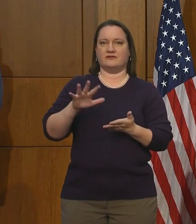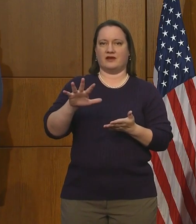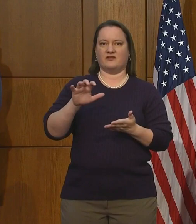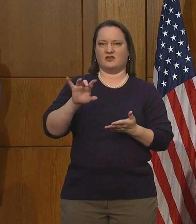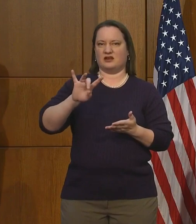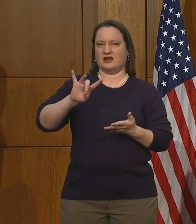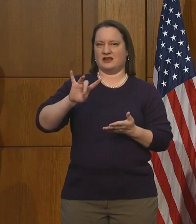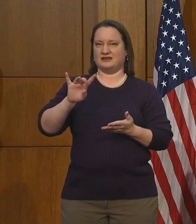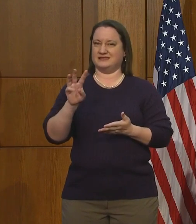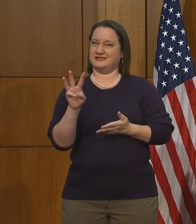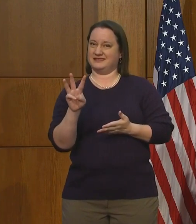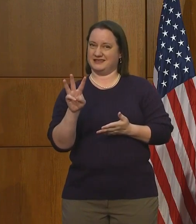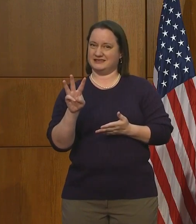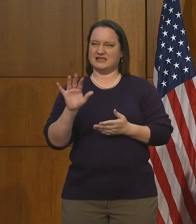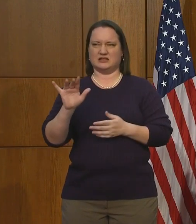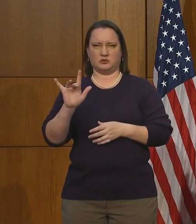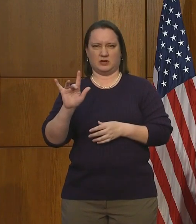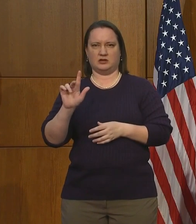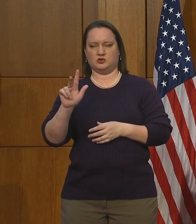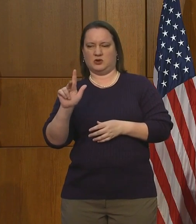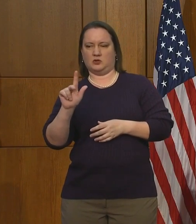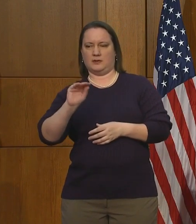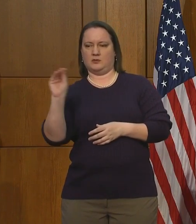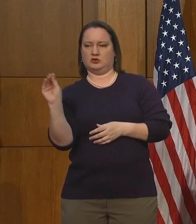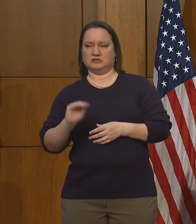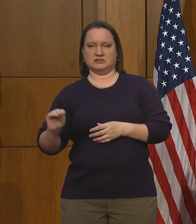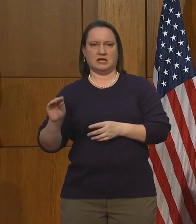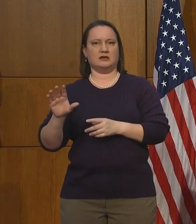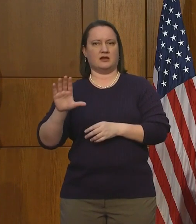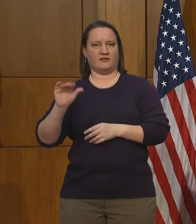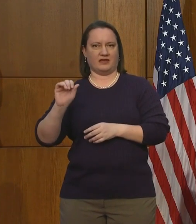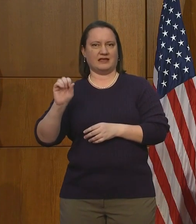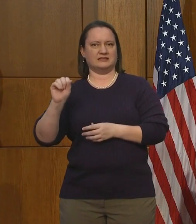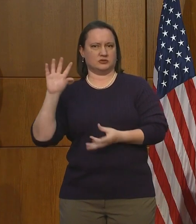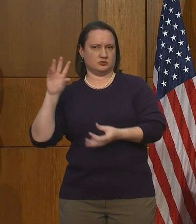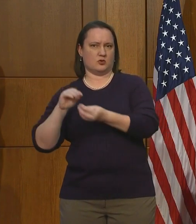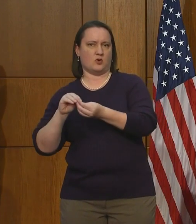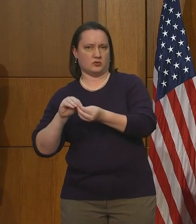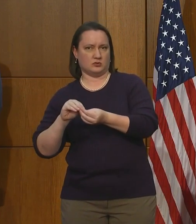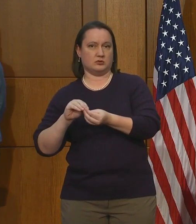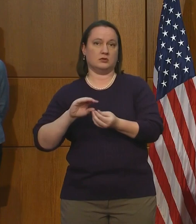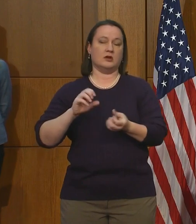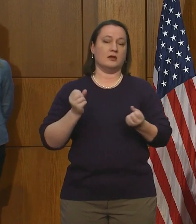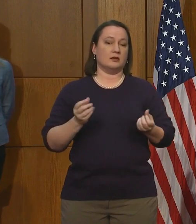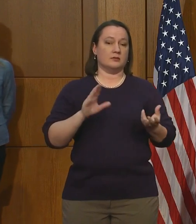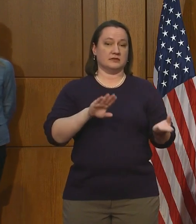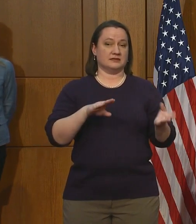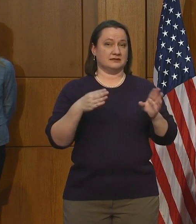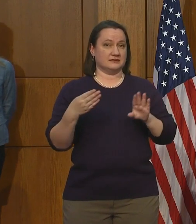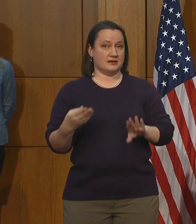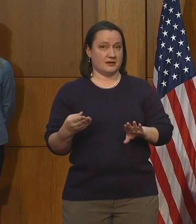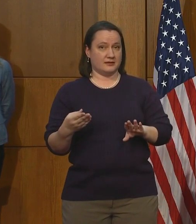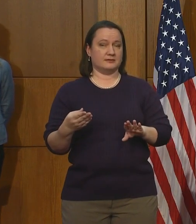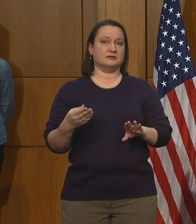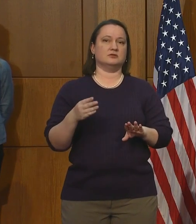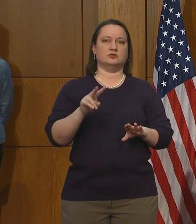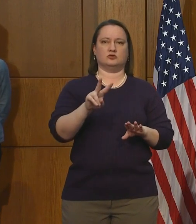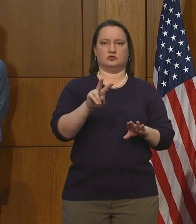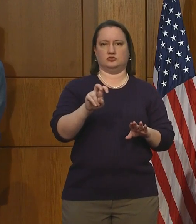AMERICANS IS FOUR THOUSAND FIVE HUNDRED EIGHTY SIX OR ABOUT 23%